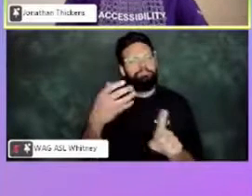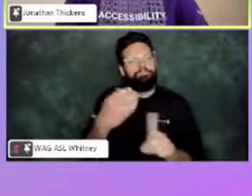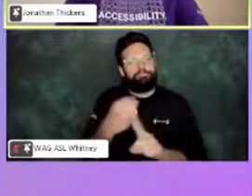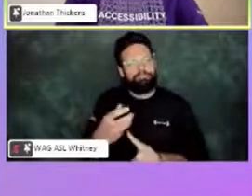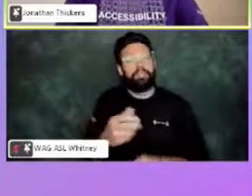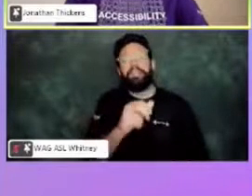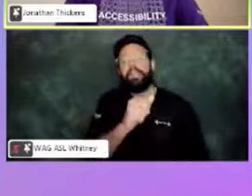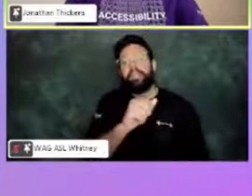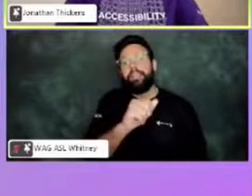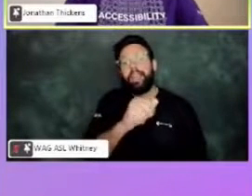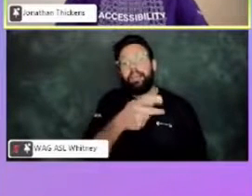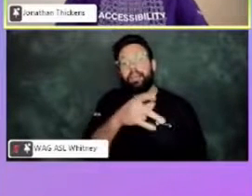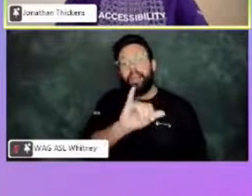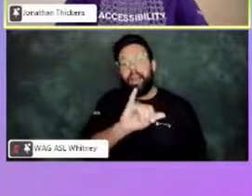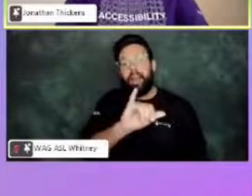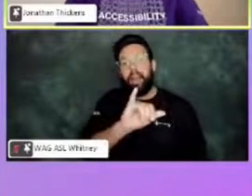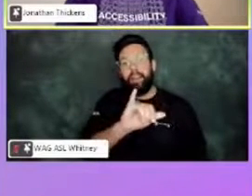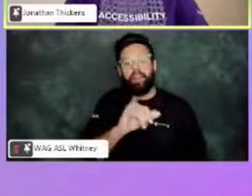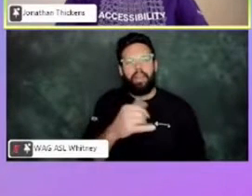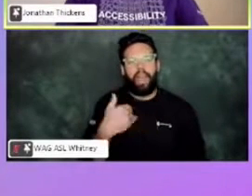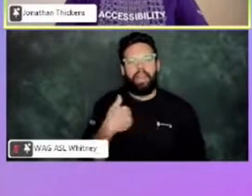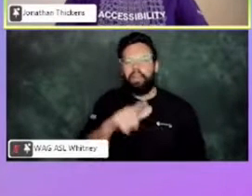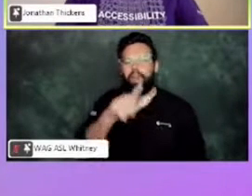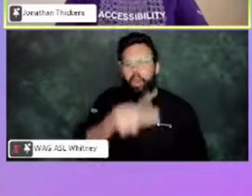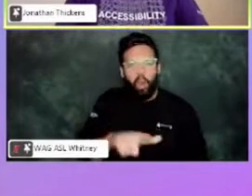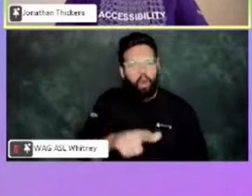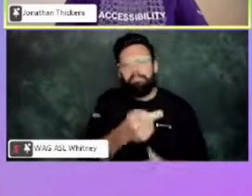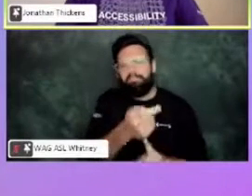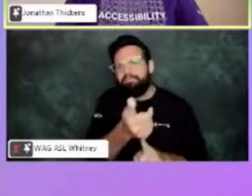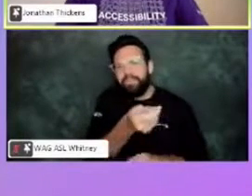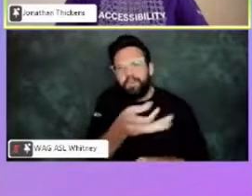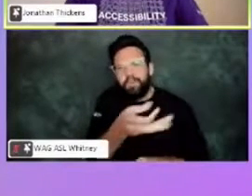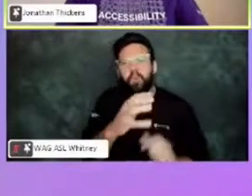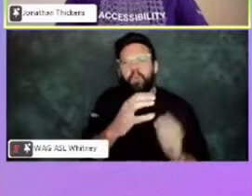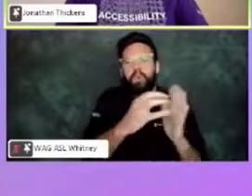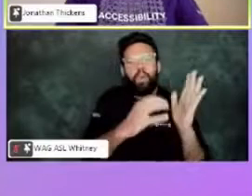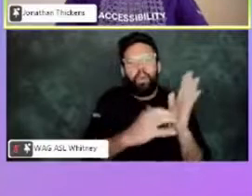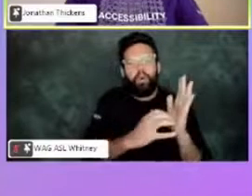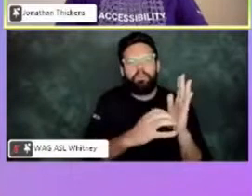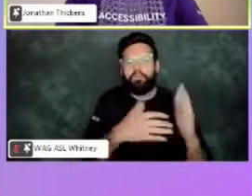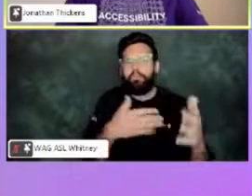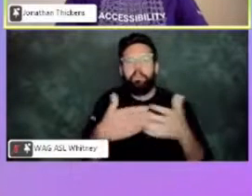we've created an ultra low code implementation. Regardless of how many test files or test cases you have,